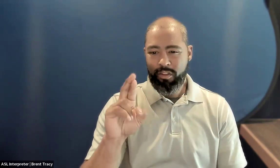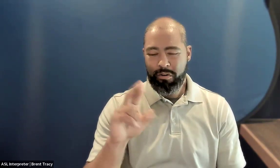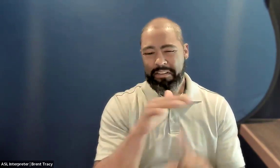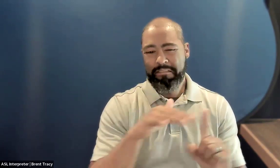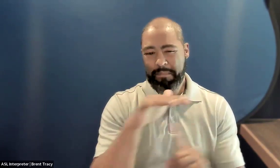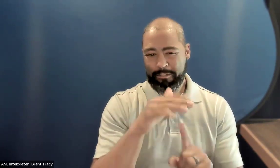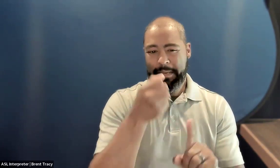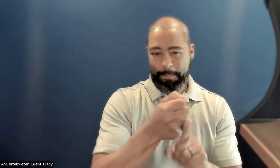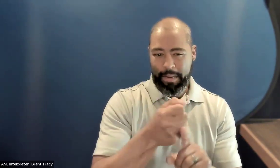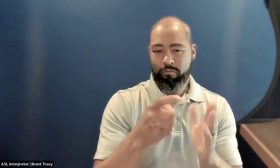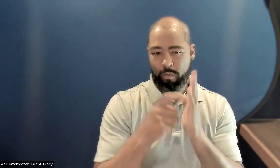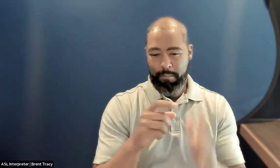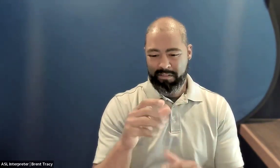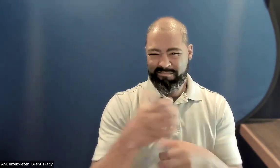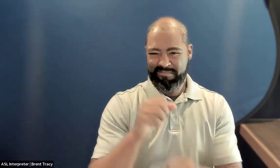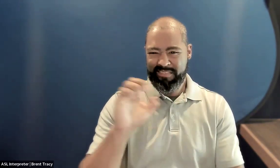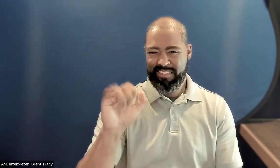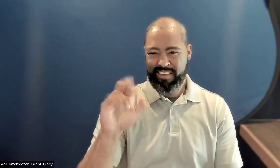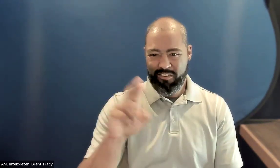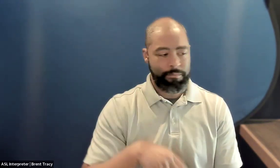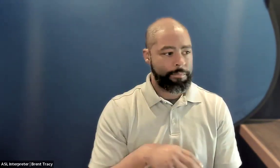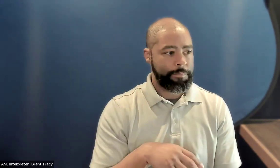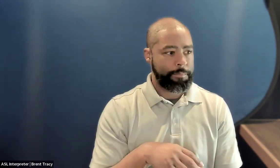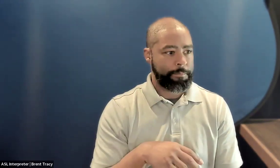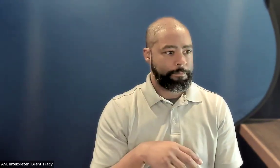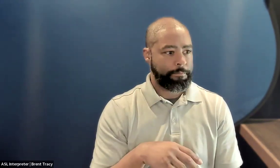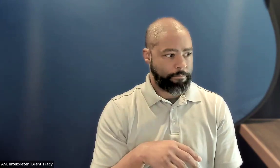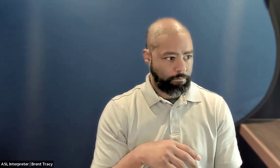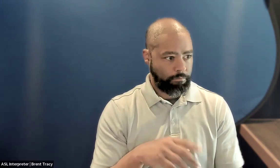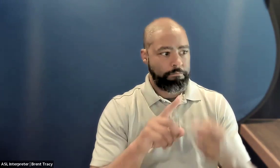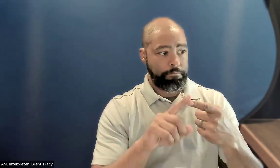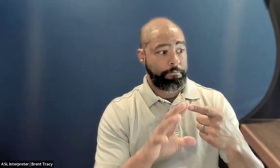or more acres which it require, it triggers the requirement to